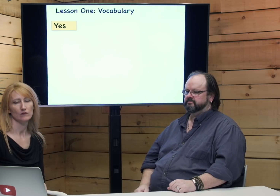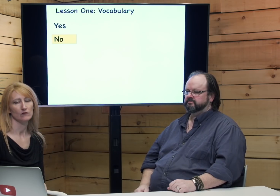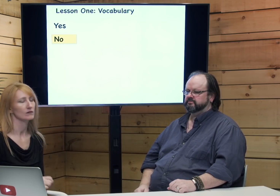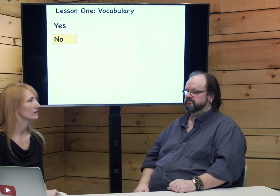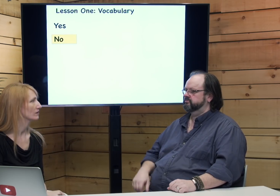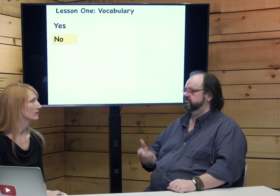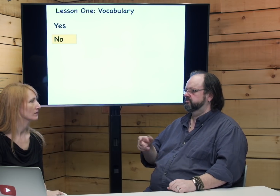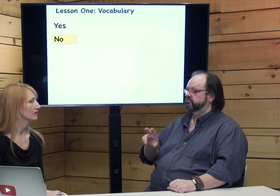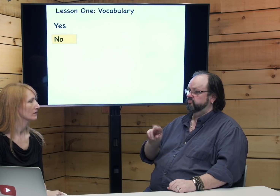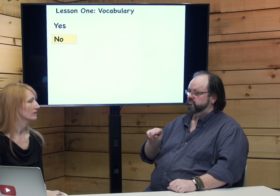no